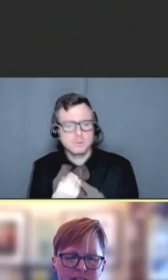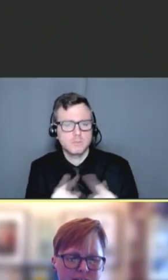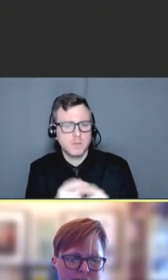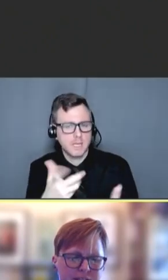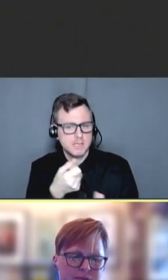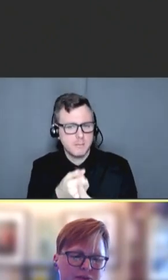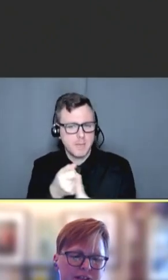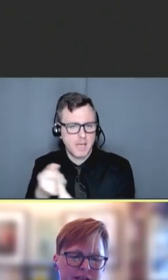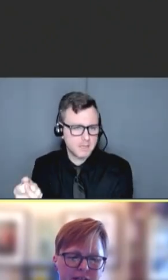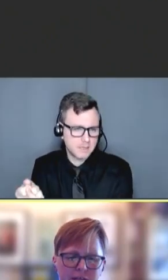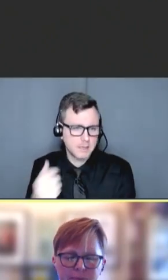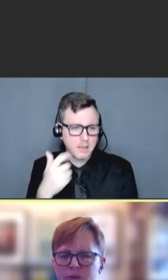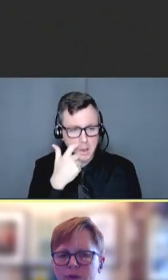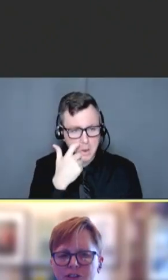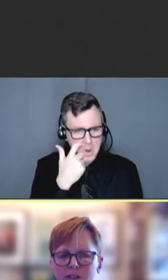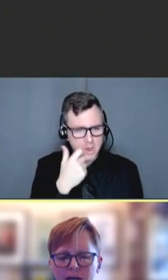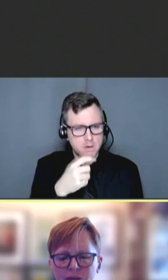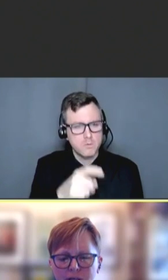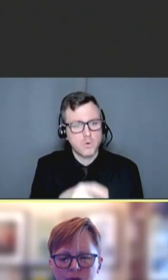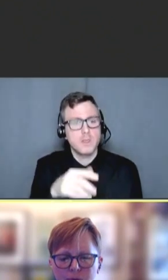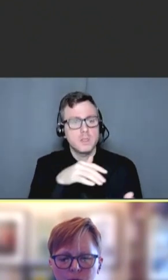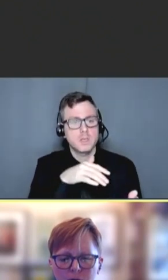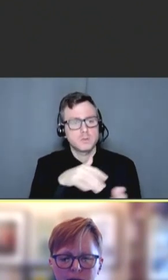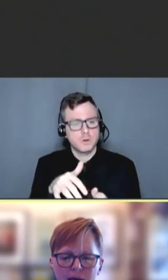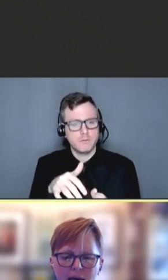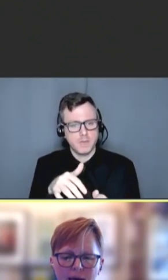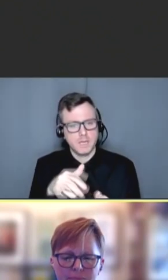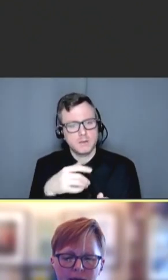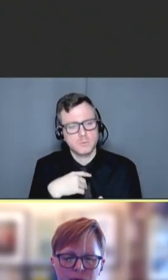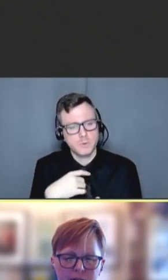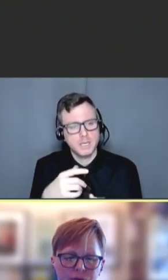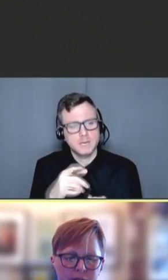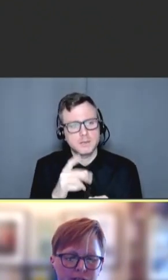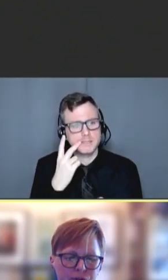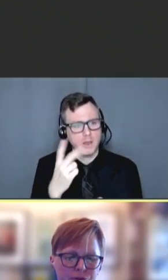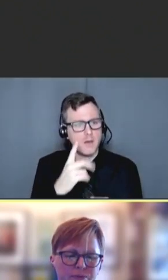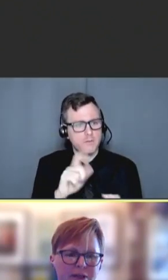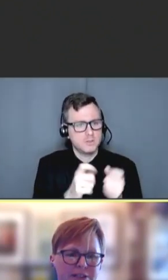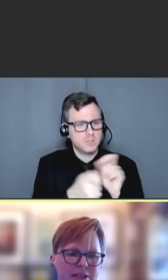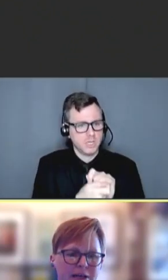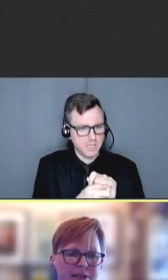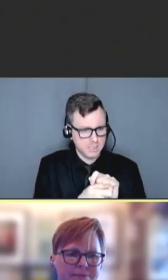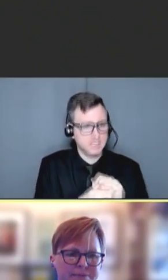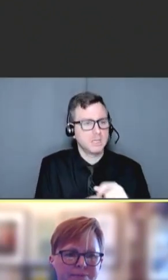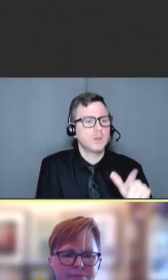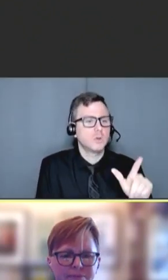vaccinations from a series of surveys conducted between July 2021 and May 2022. Next slide.